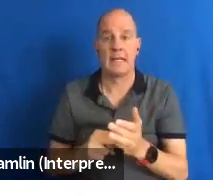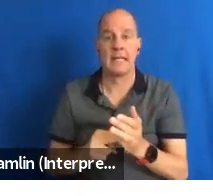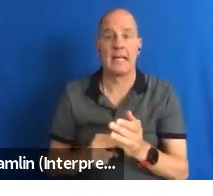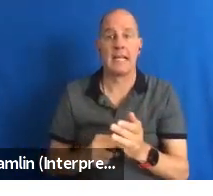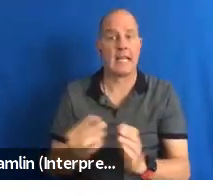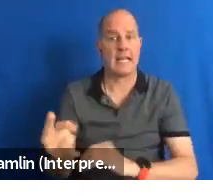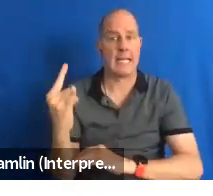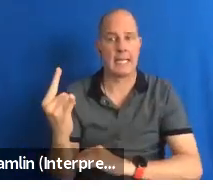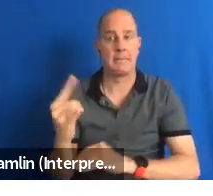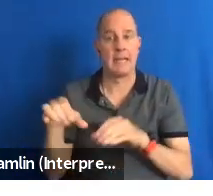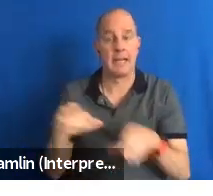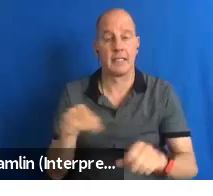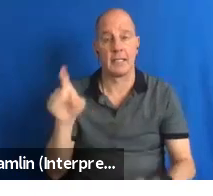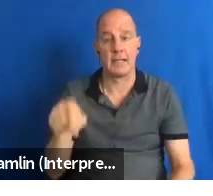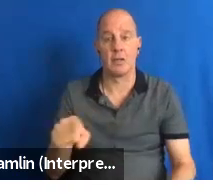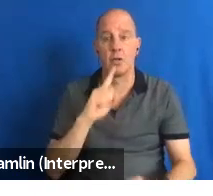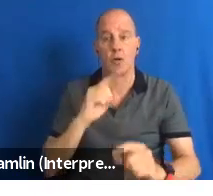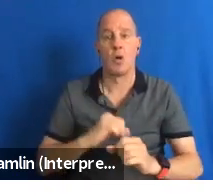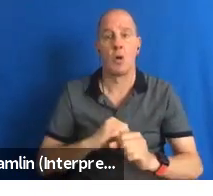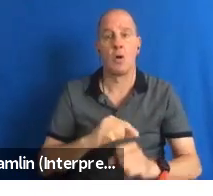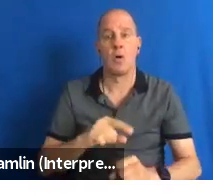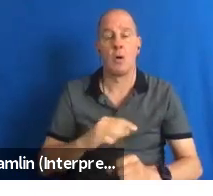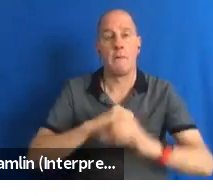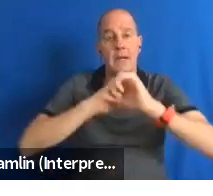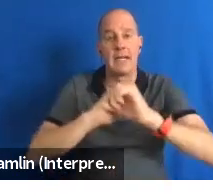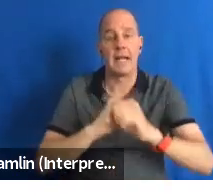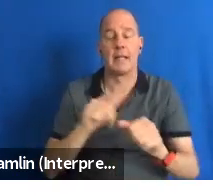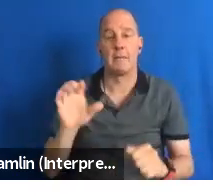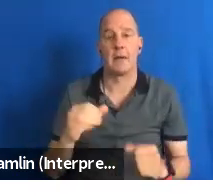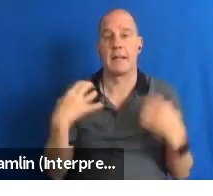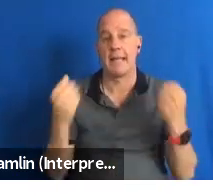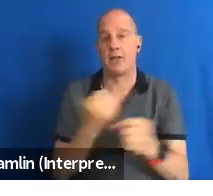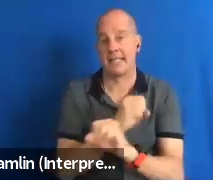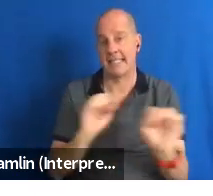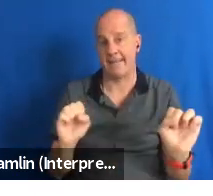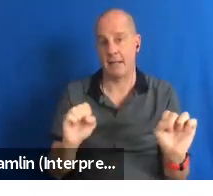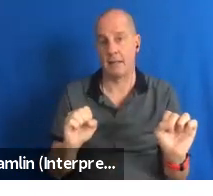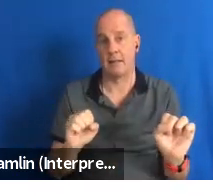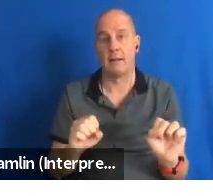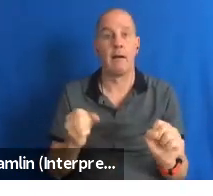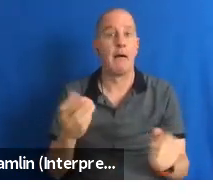are necessary to protect the public health and safety, and that could be during a pandemic but